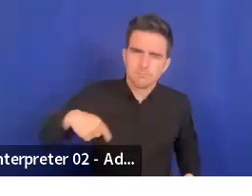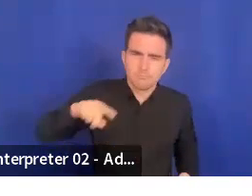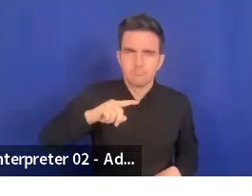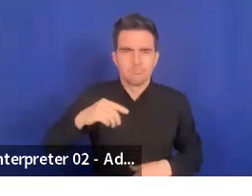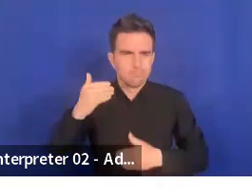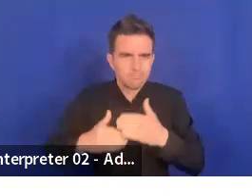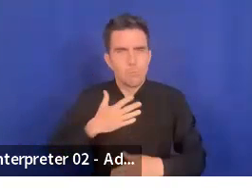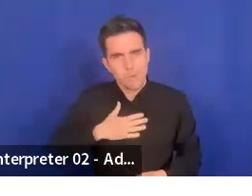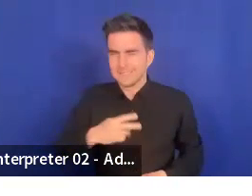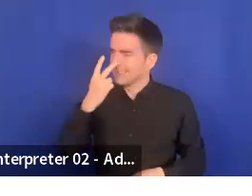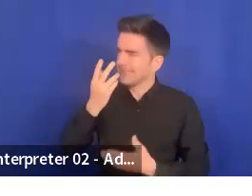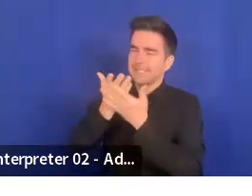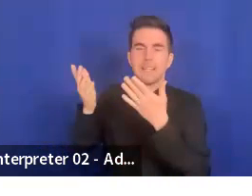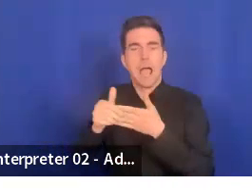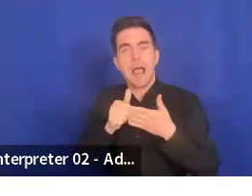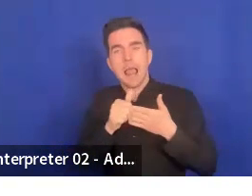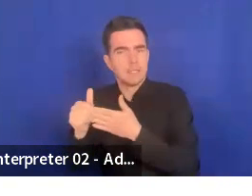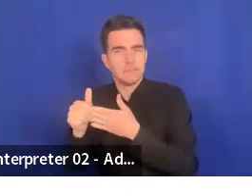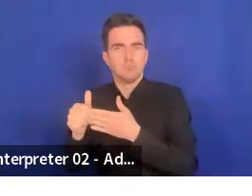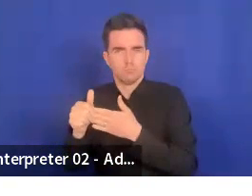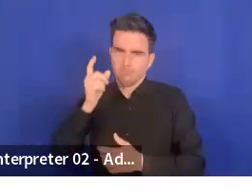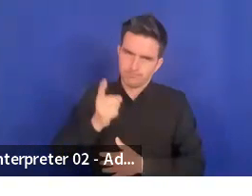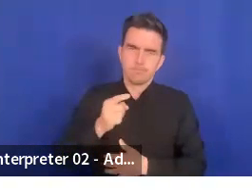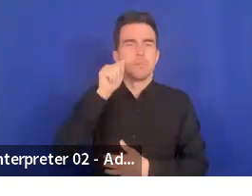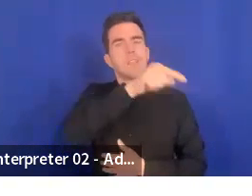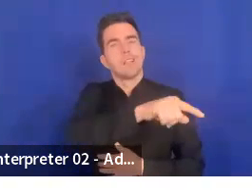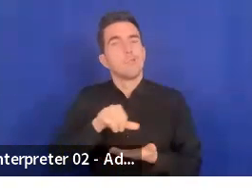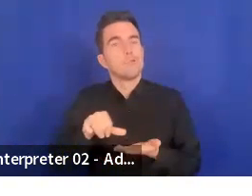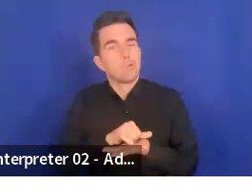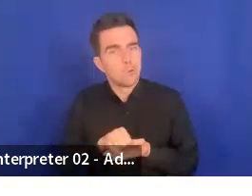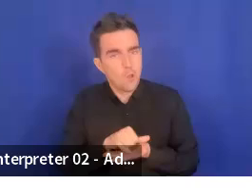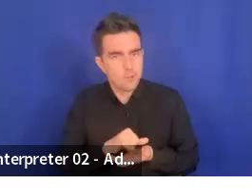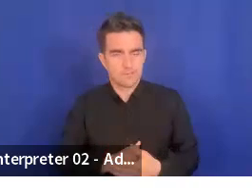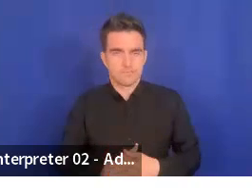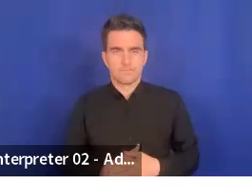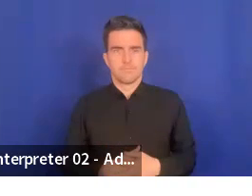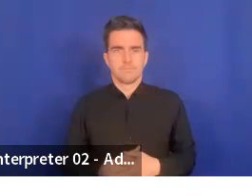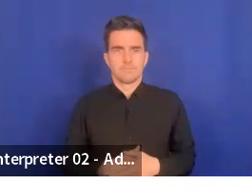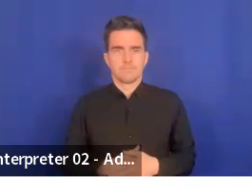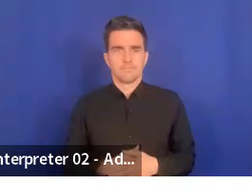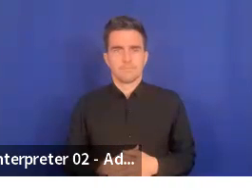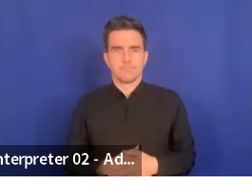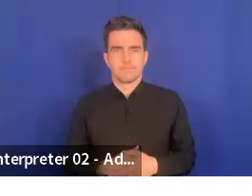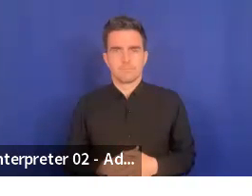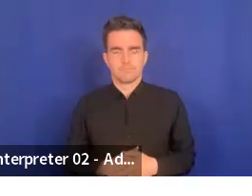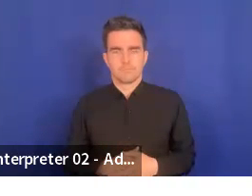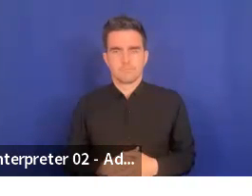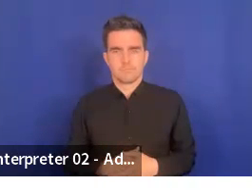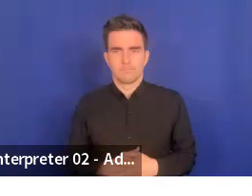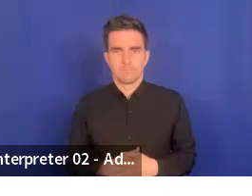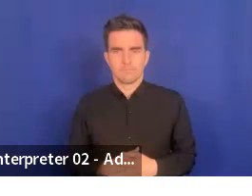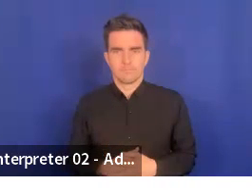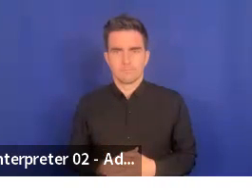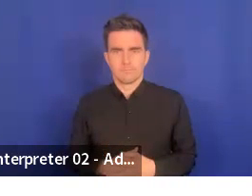On the other 7th area on guaranteeing gender equality in health, I will talk a bit more